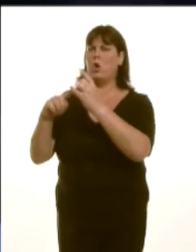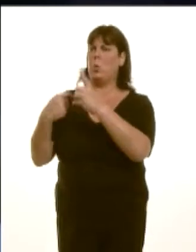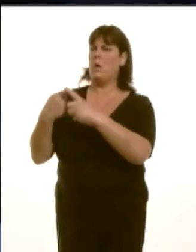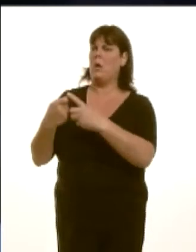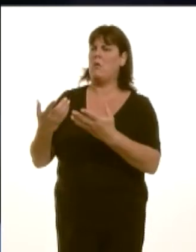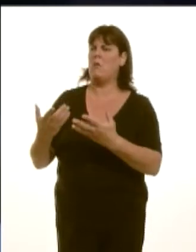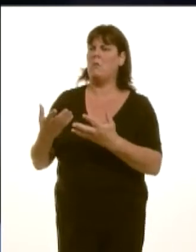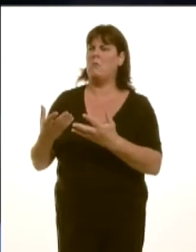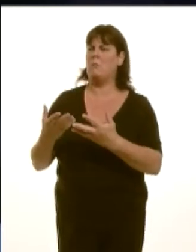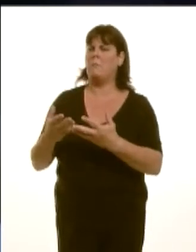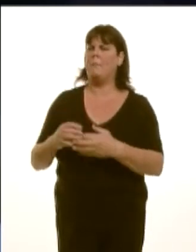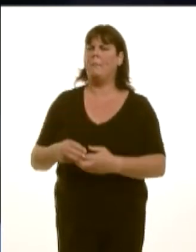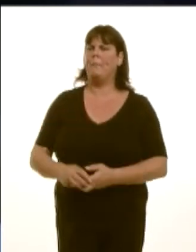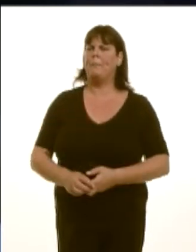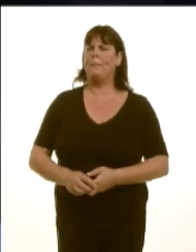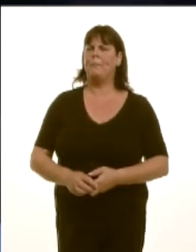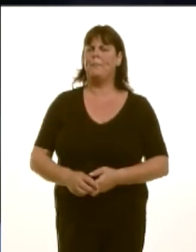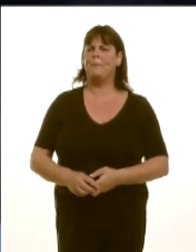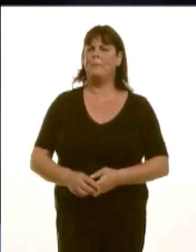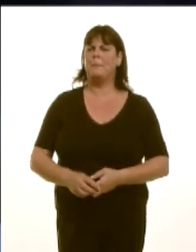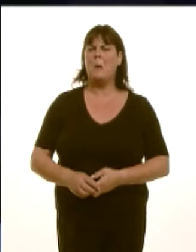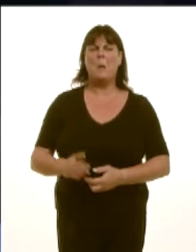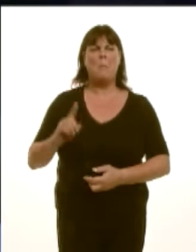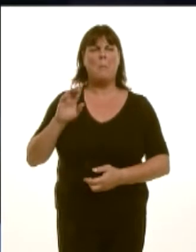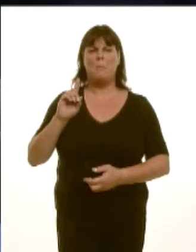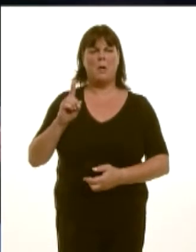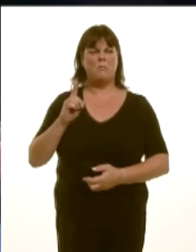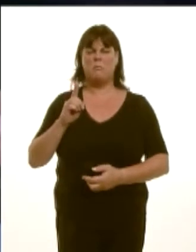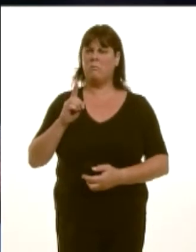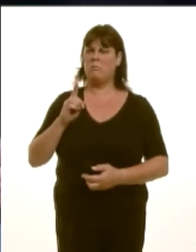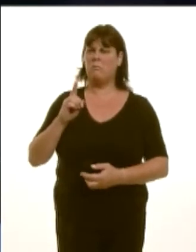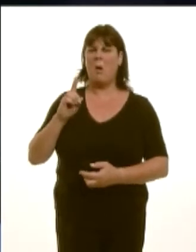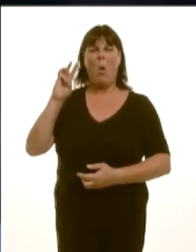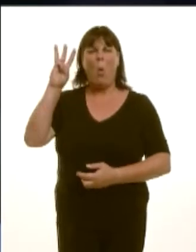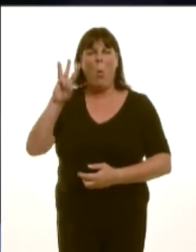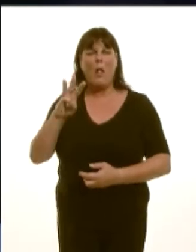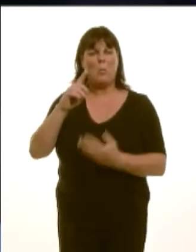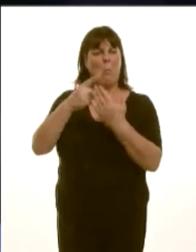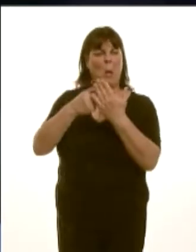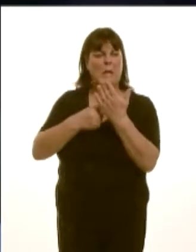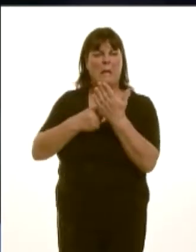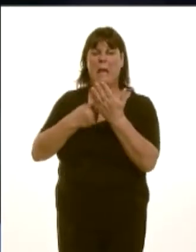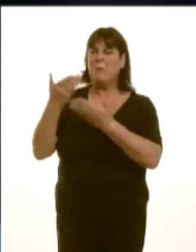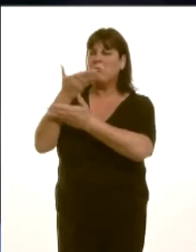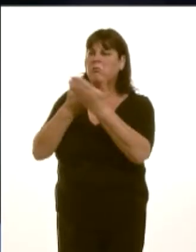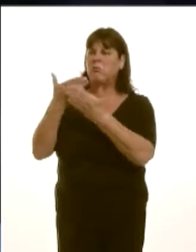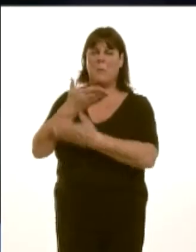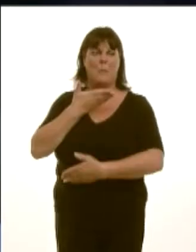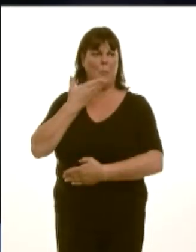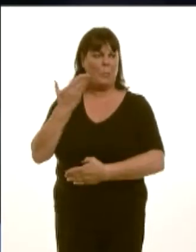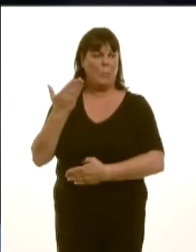was not any information about or understanding of policy in Wales, but rather a reflection